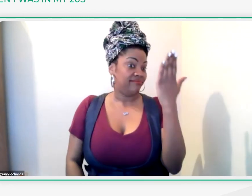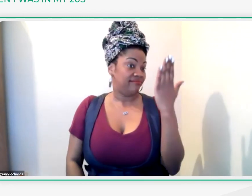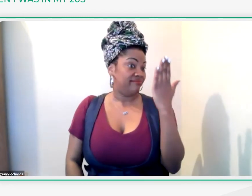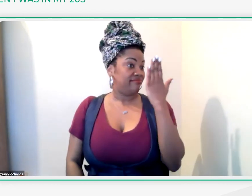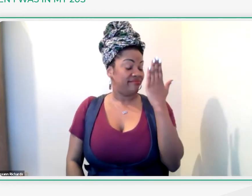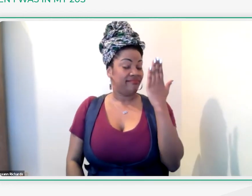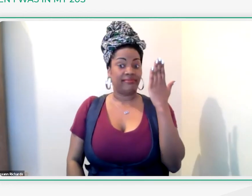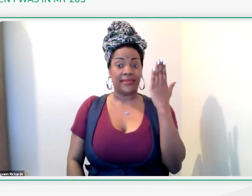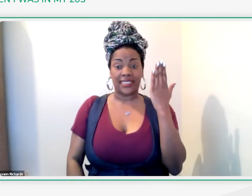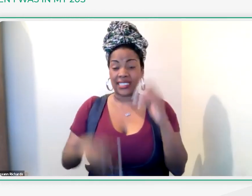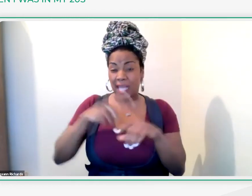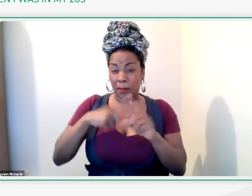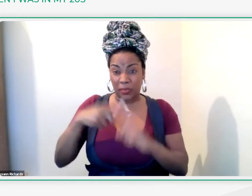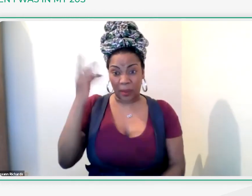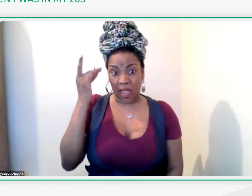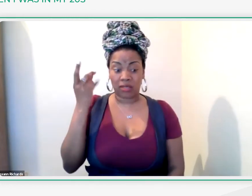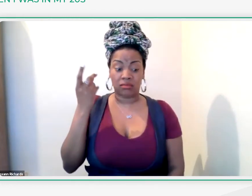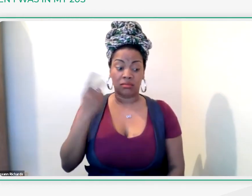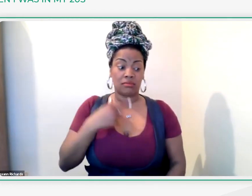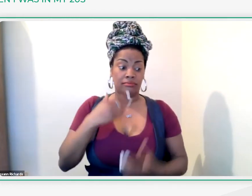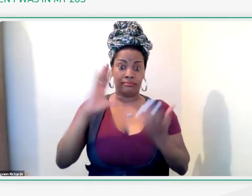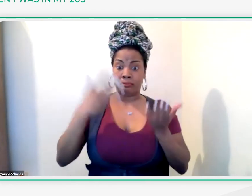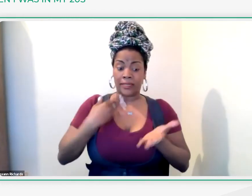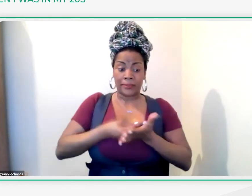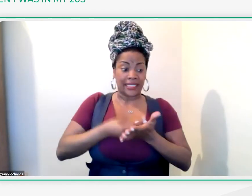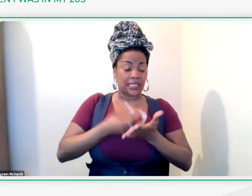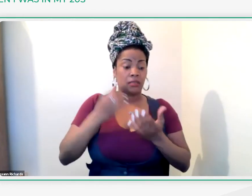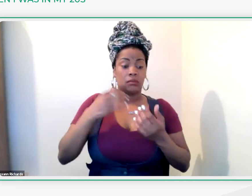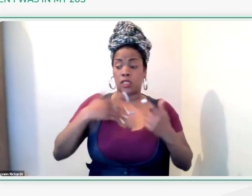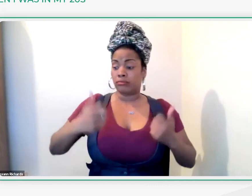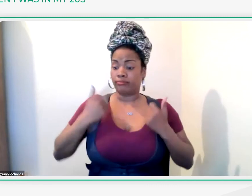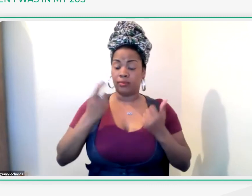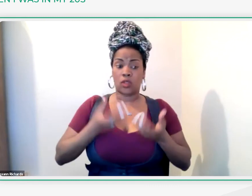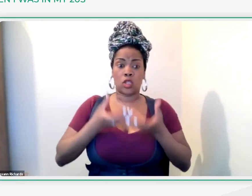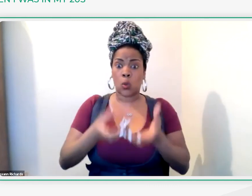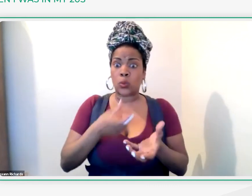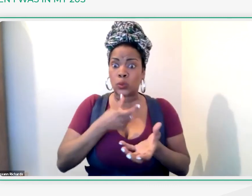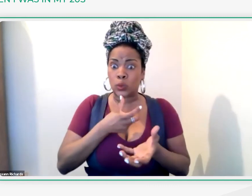getting older and death is coming closer. It's something to think about if.